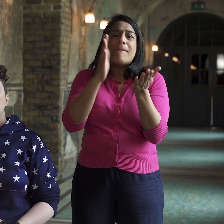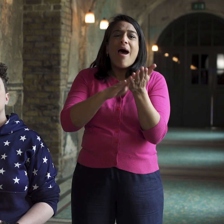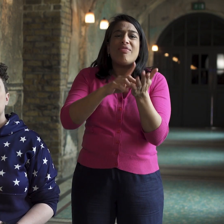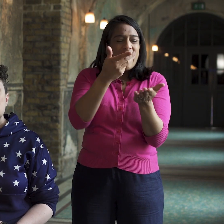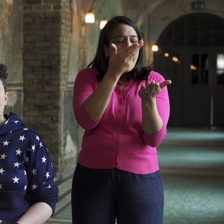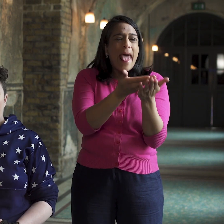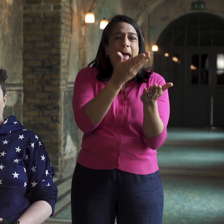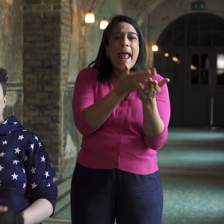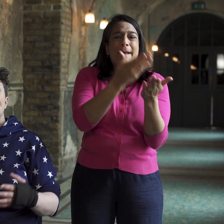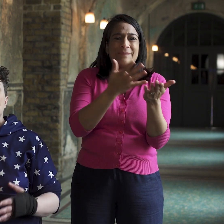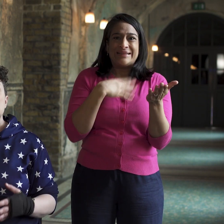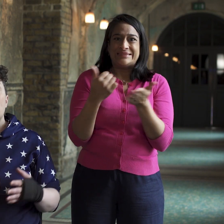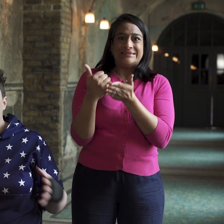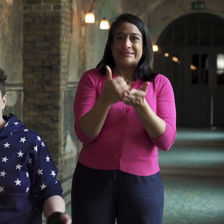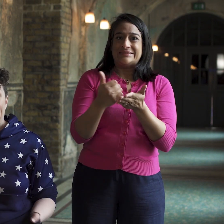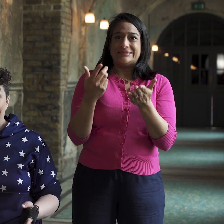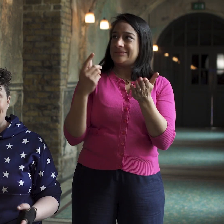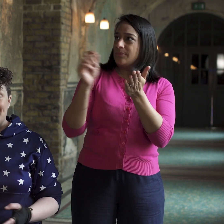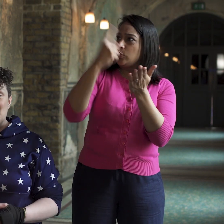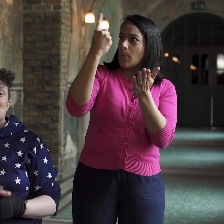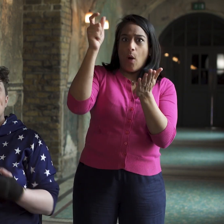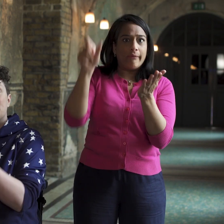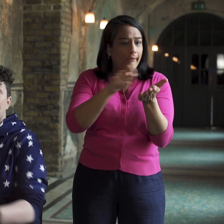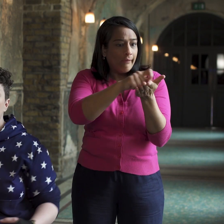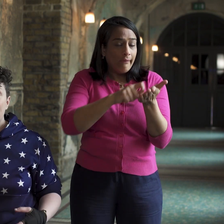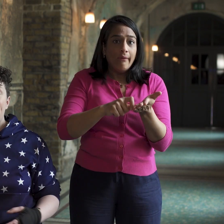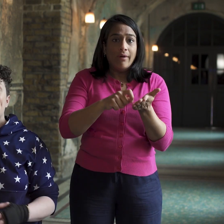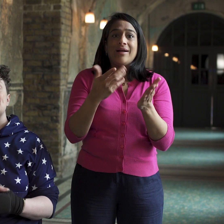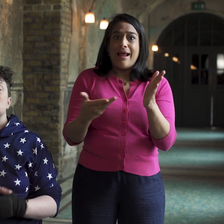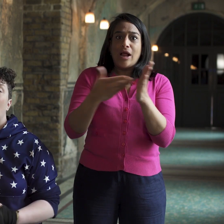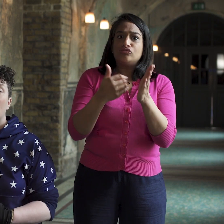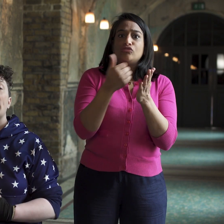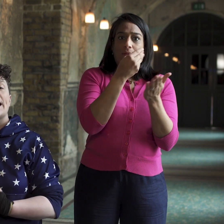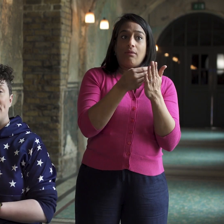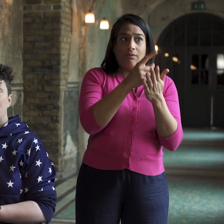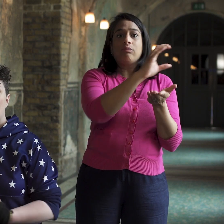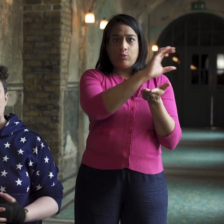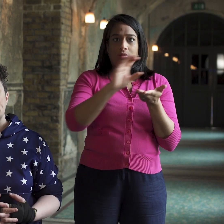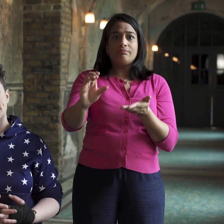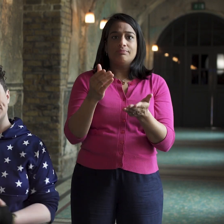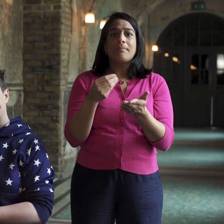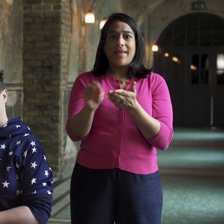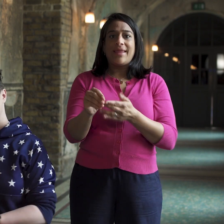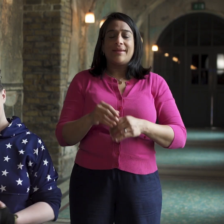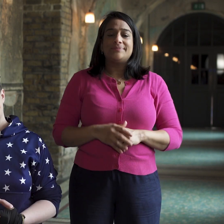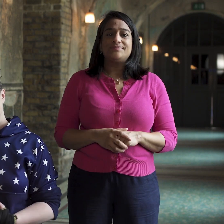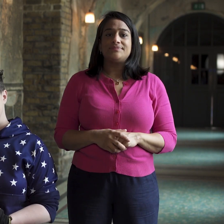You can also apply for additional support worker hours to assist with monthly Access to Work claim forms. biscuit, cats